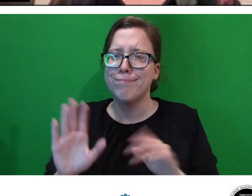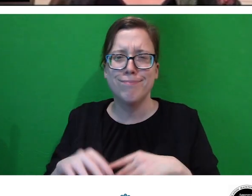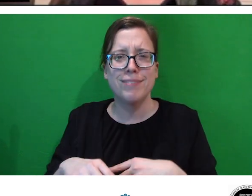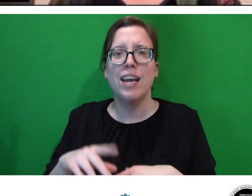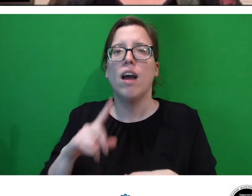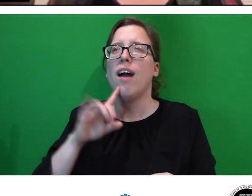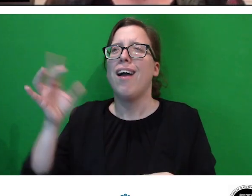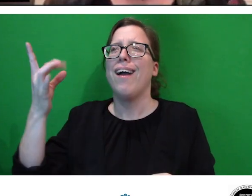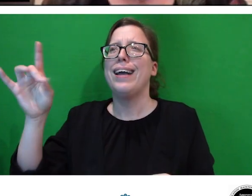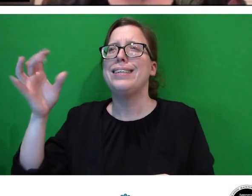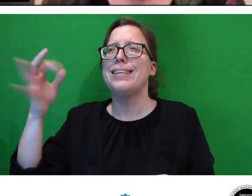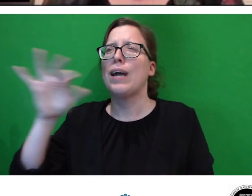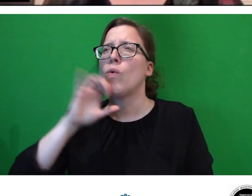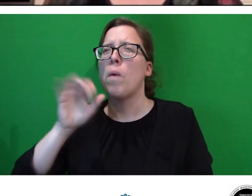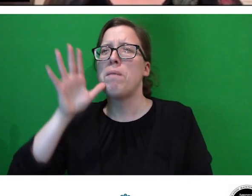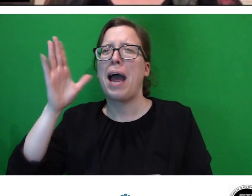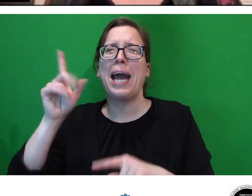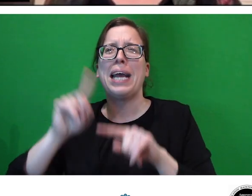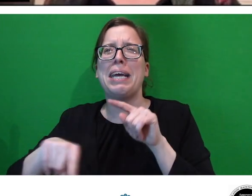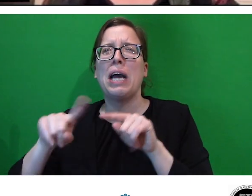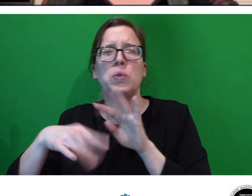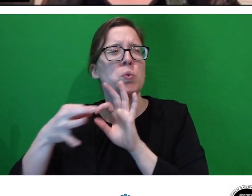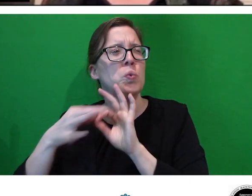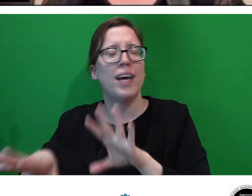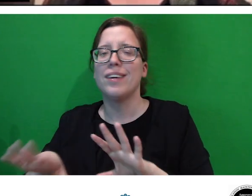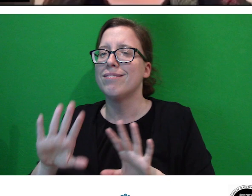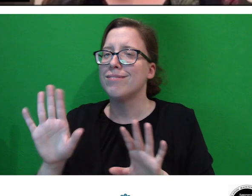Never too late to begin. I've worked with parents